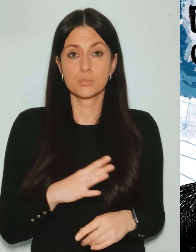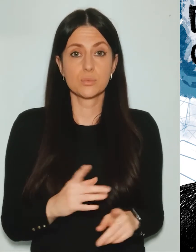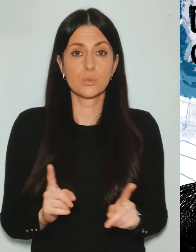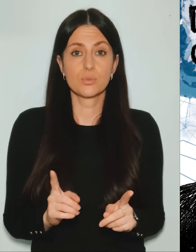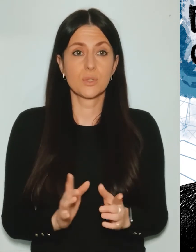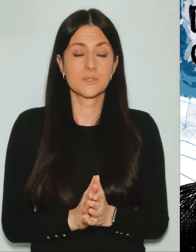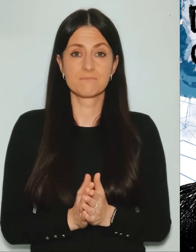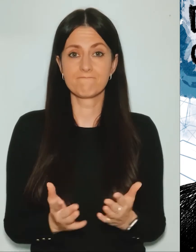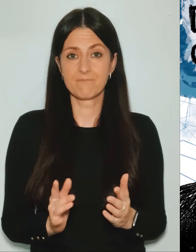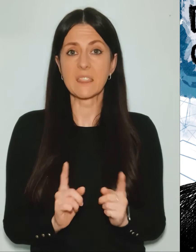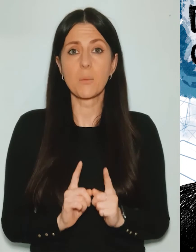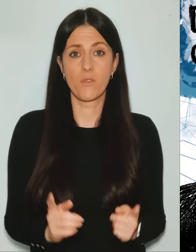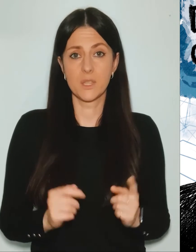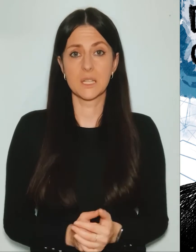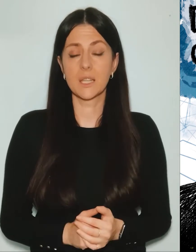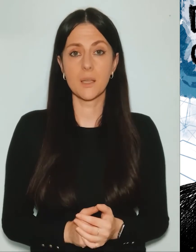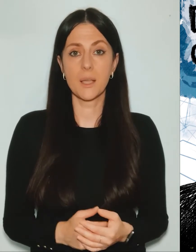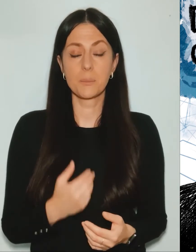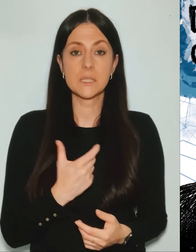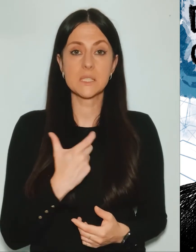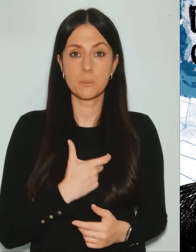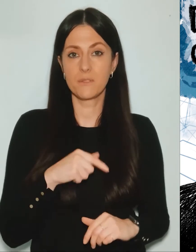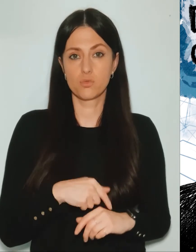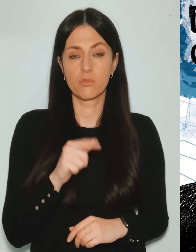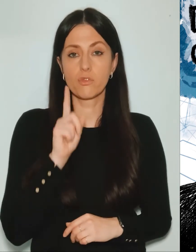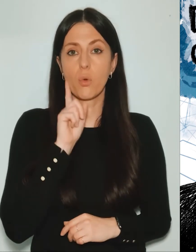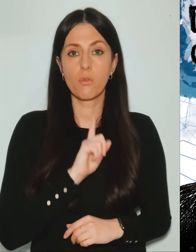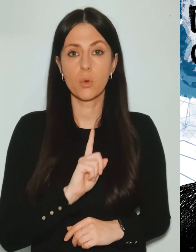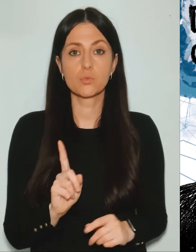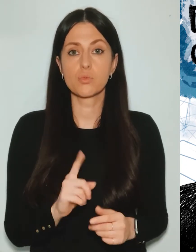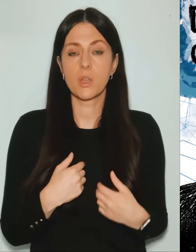But we felt so comfortable that I just can't convey it.